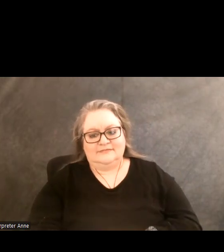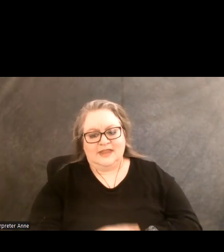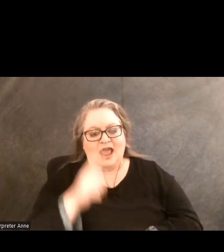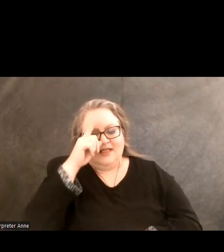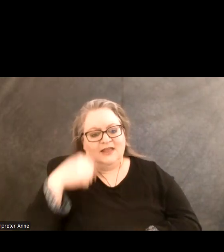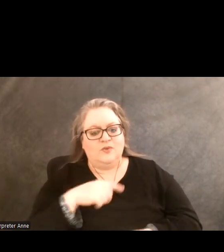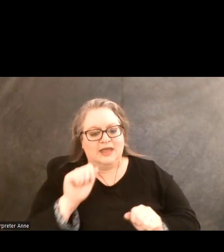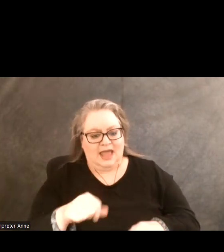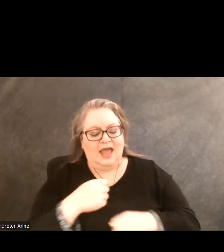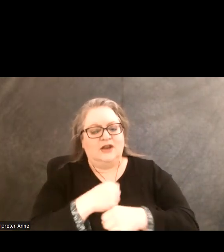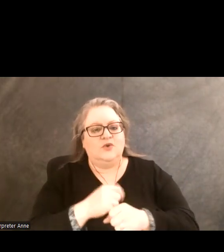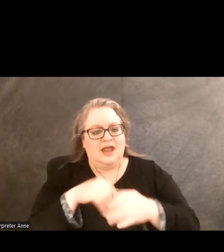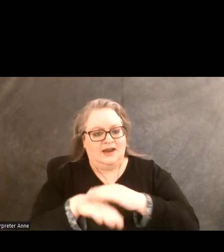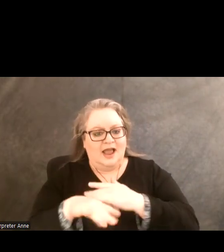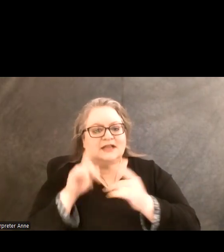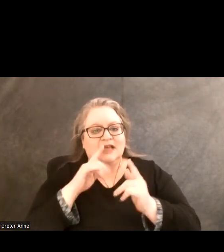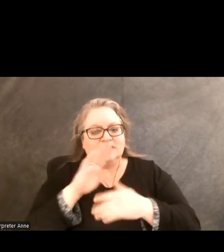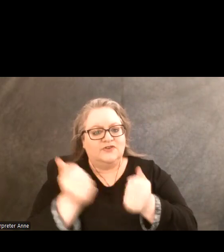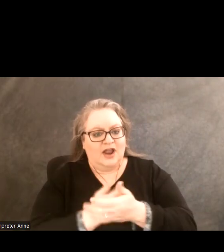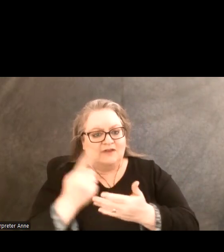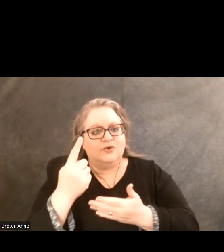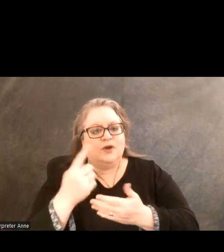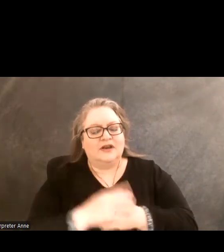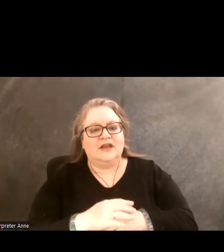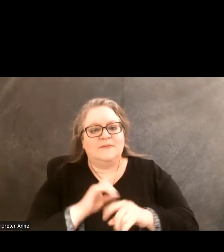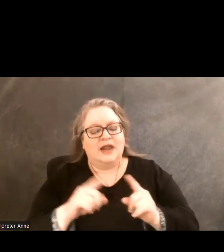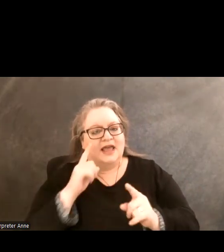access for everyone, but I think that it takes a multitude of